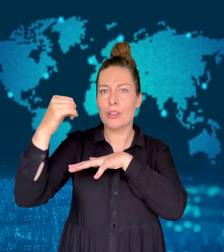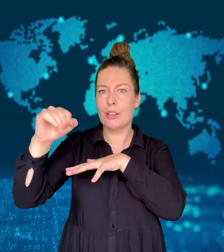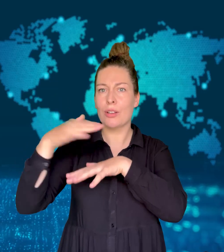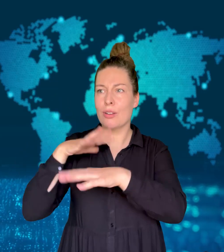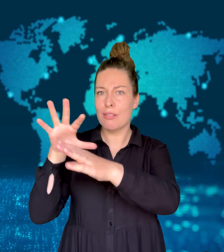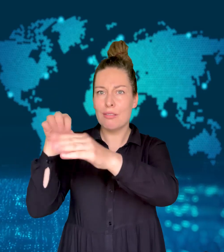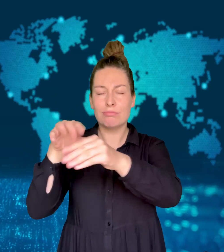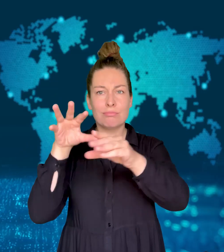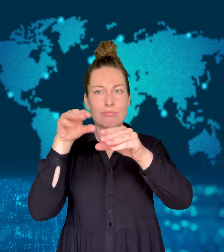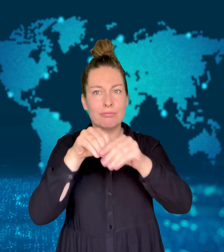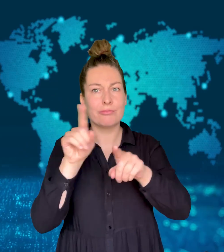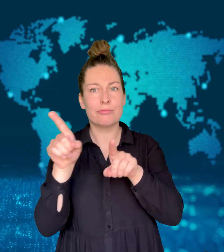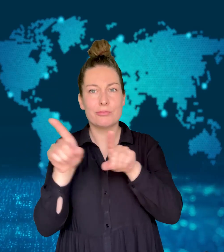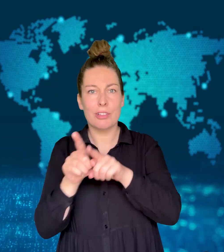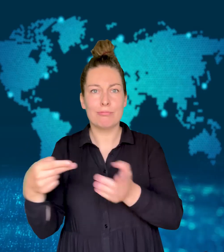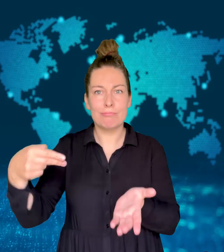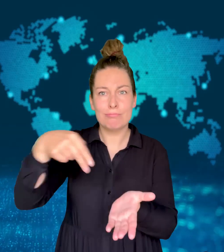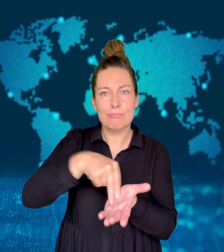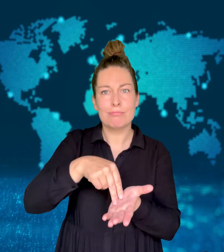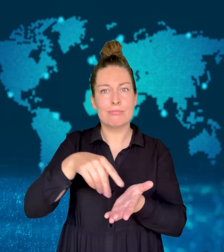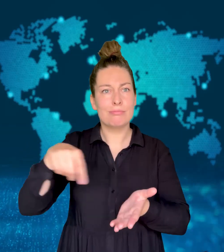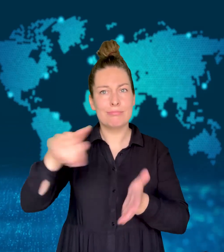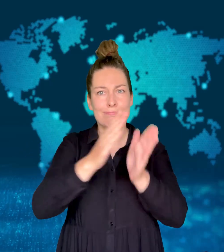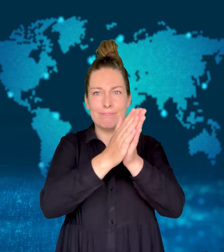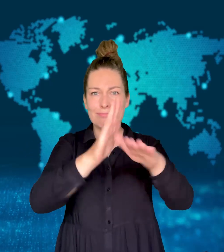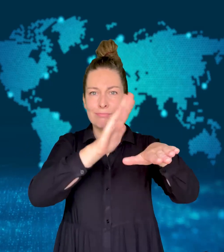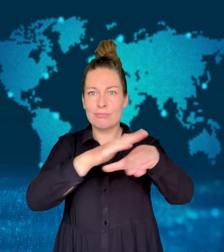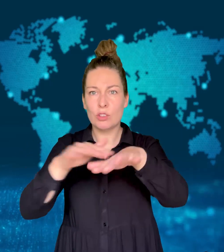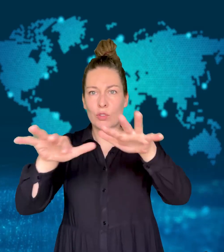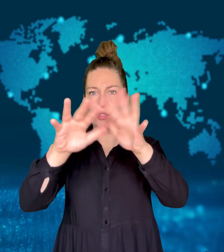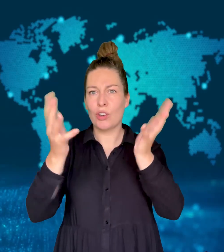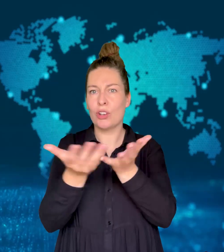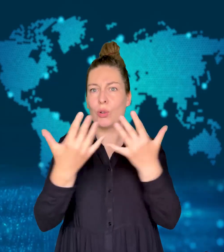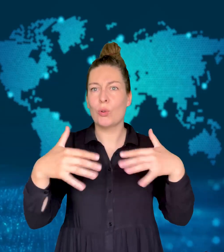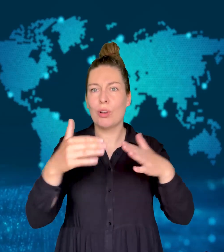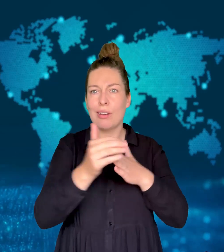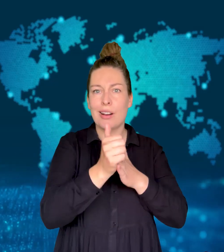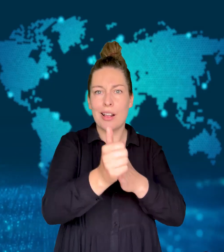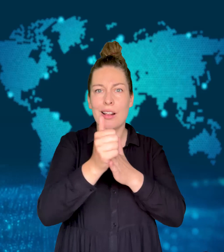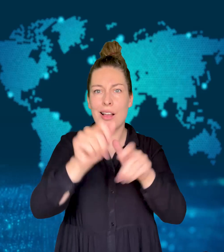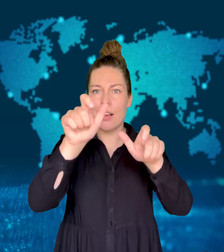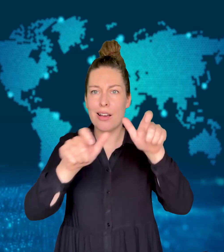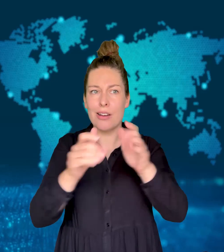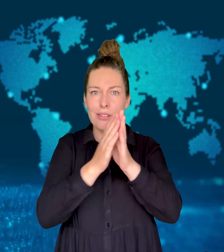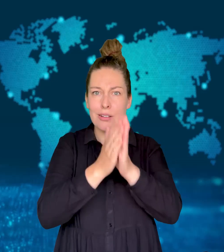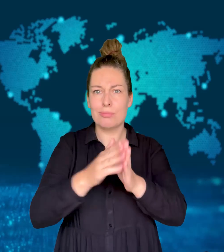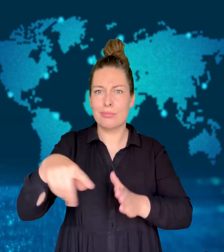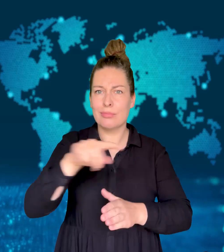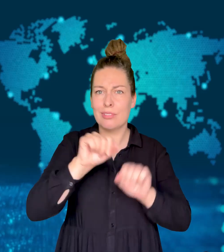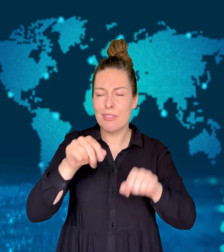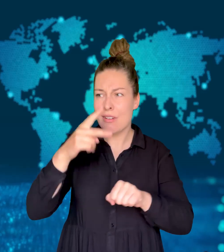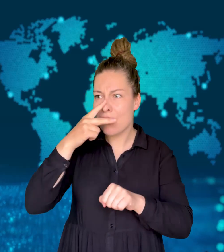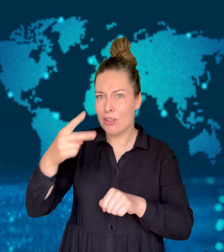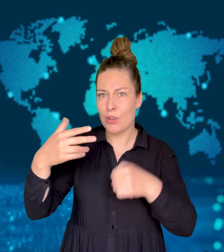travel the world to join protests and to ask world leaders to